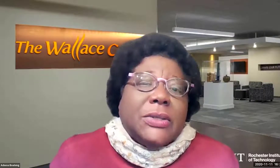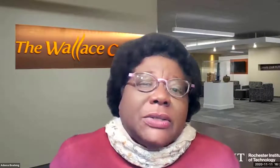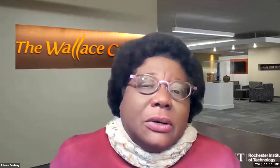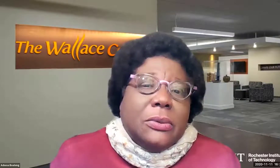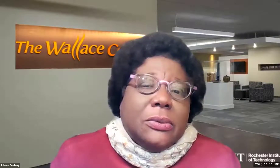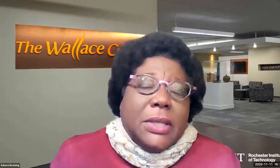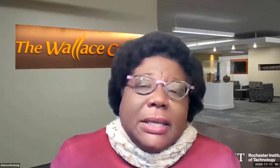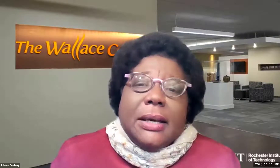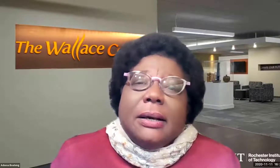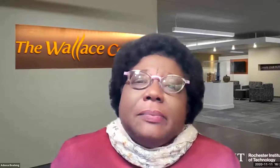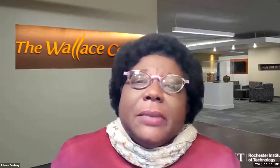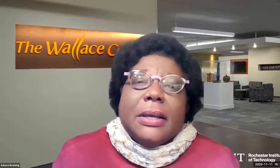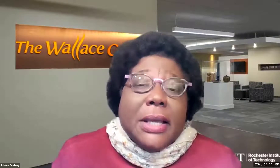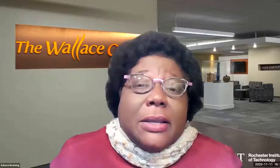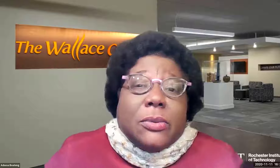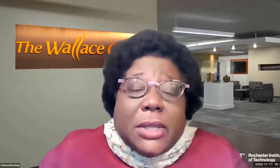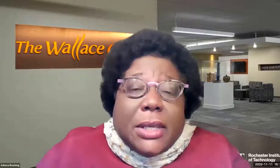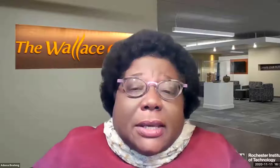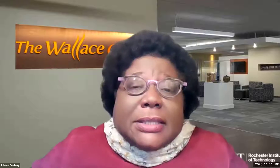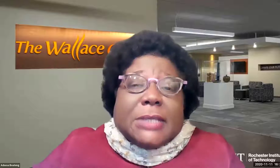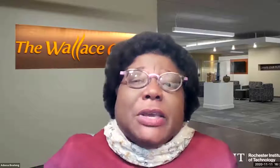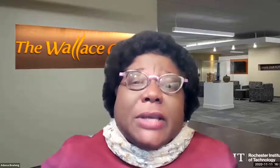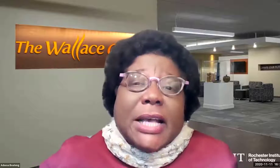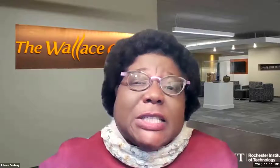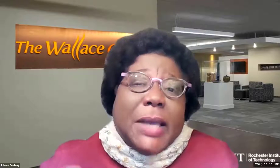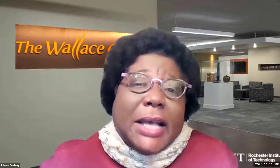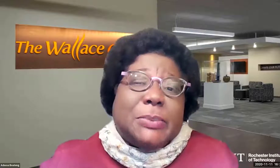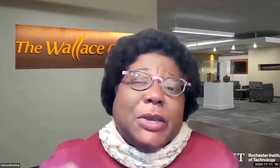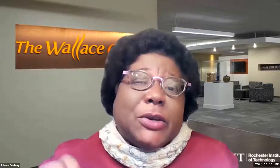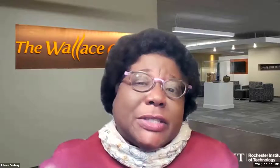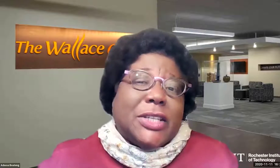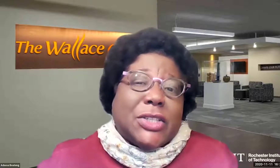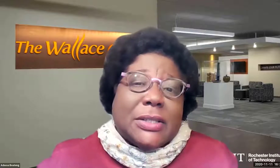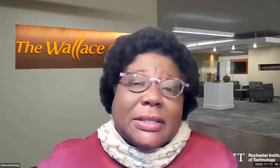sessions.